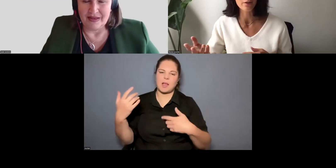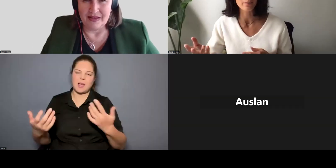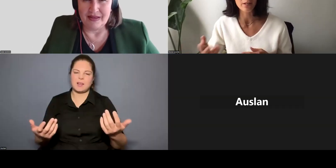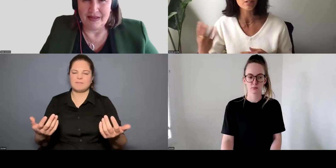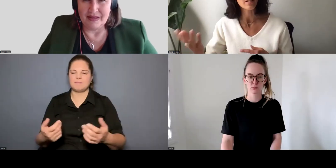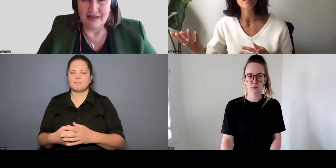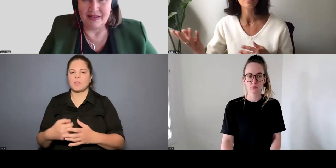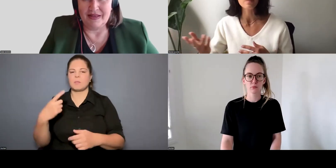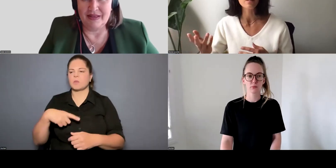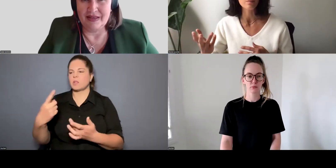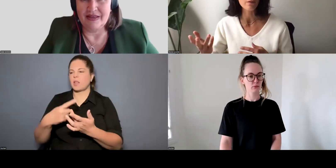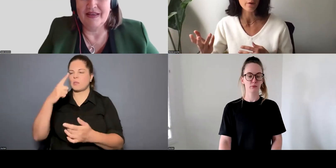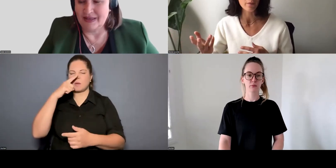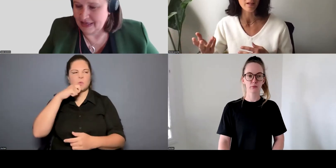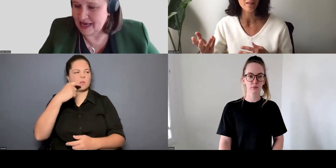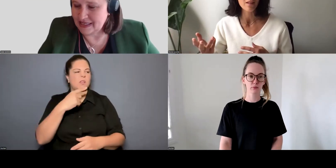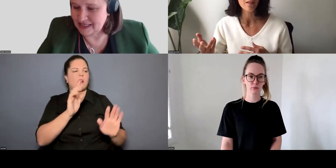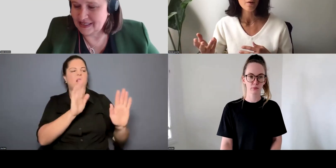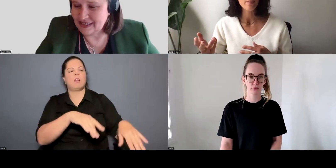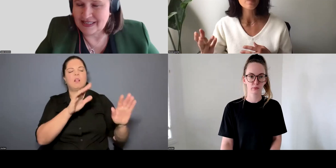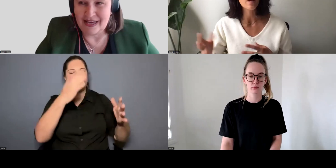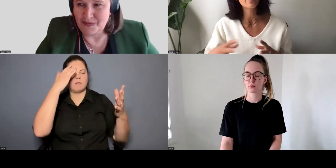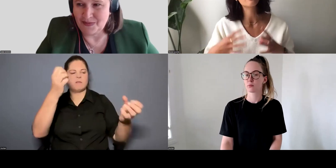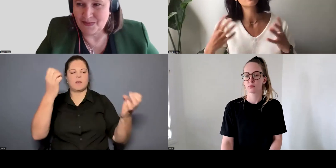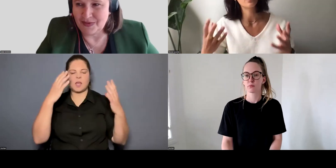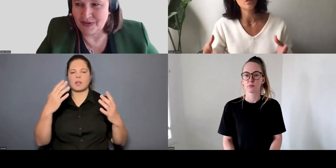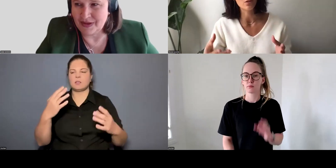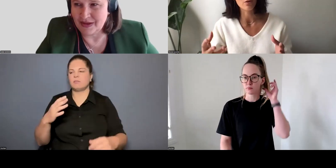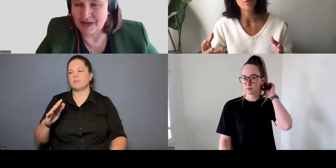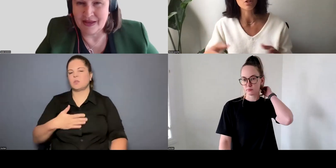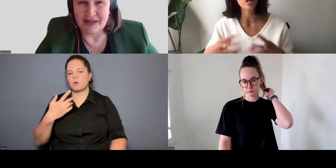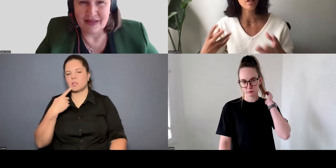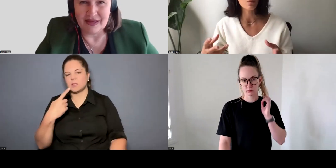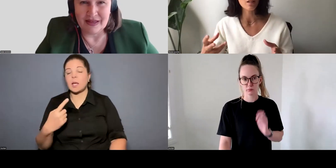tell them they should easily dismiss and move on, but to have someone external to check in with,